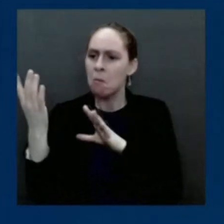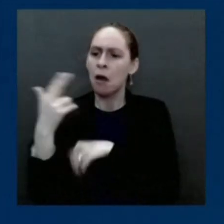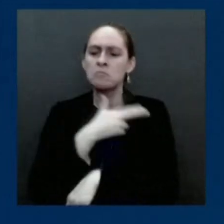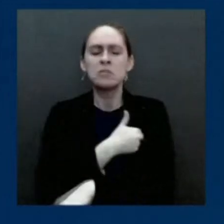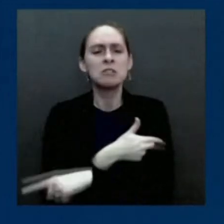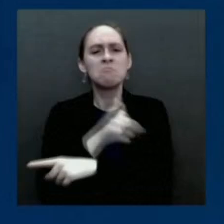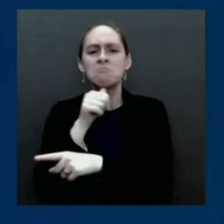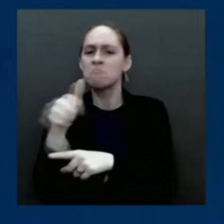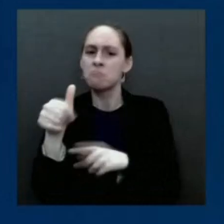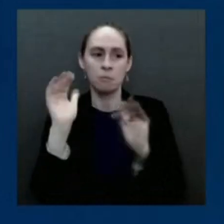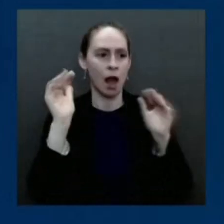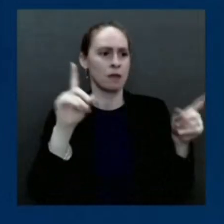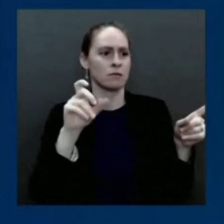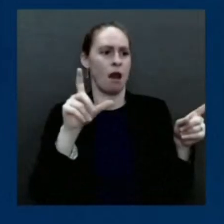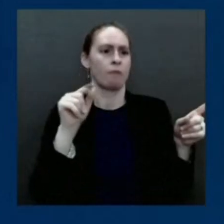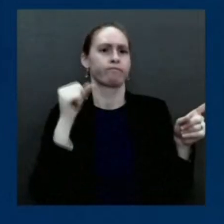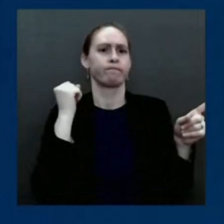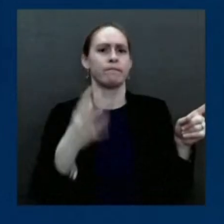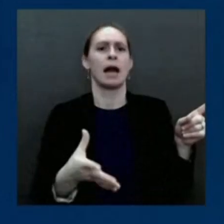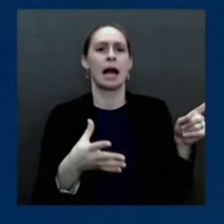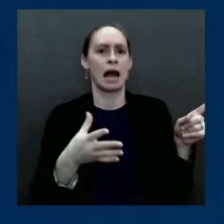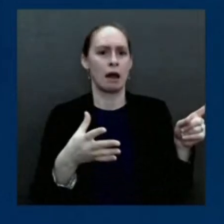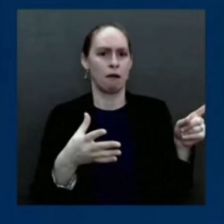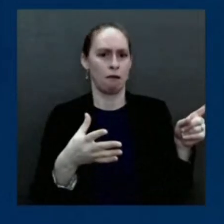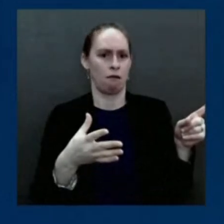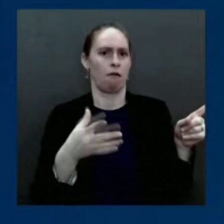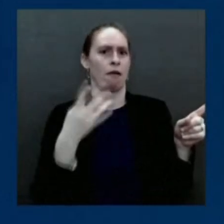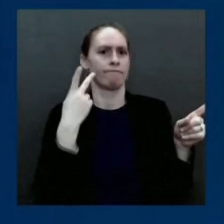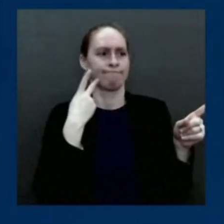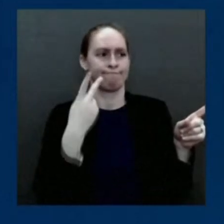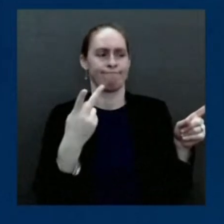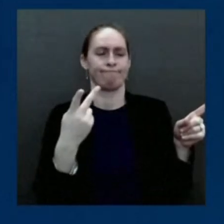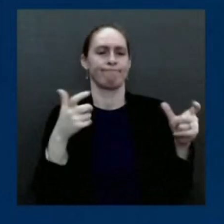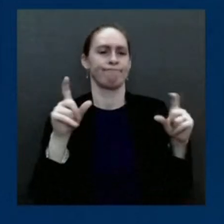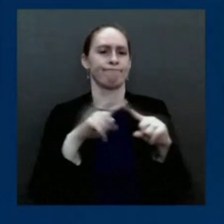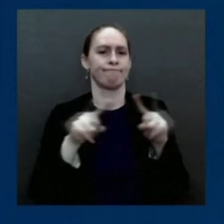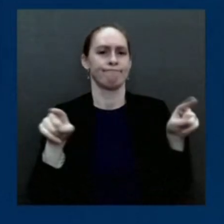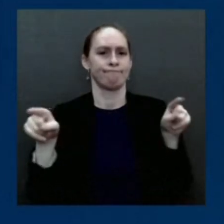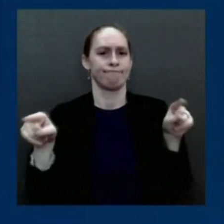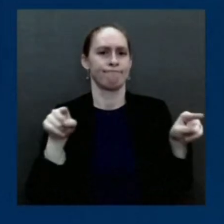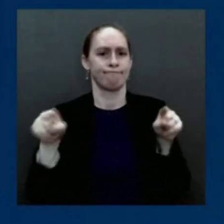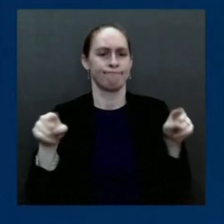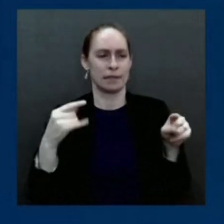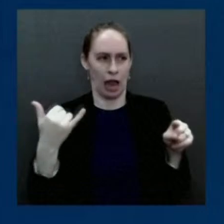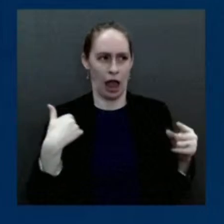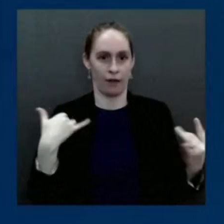IN THE UNITED STATES WE ARE